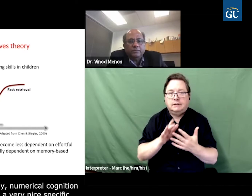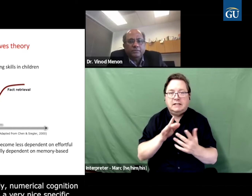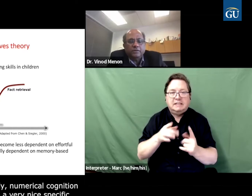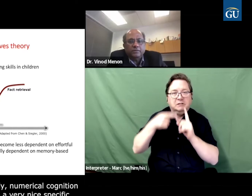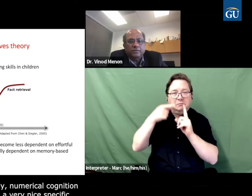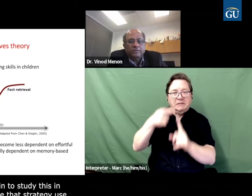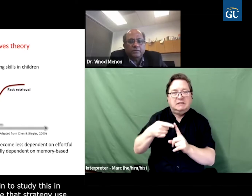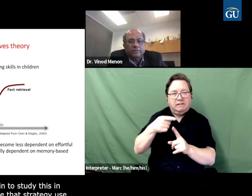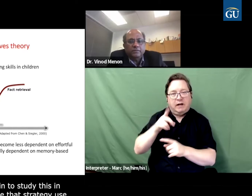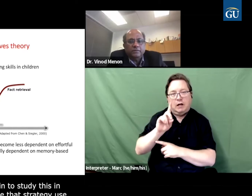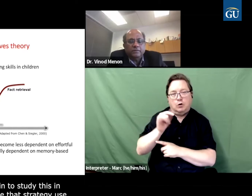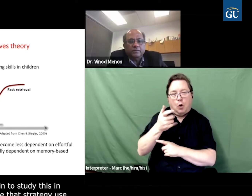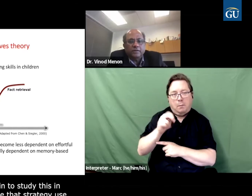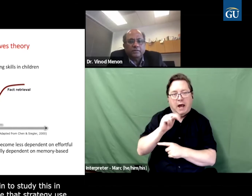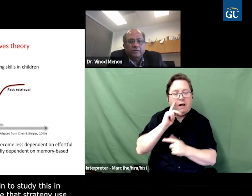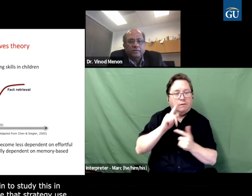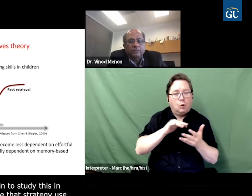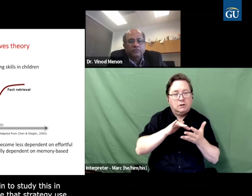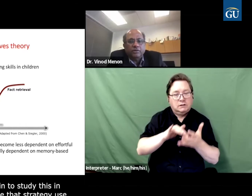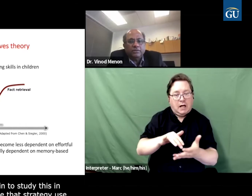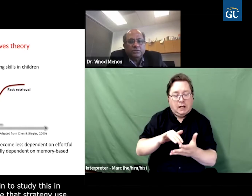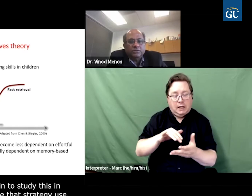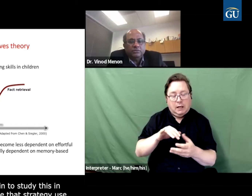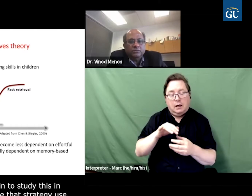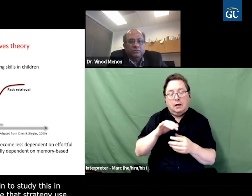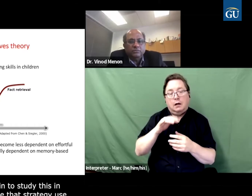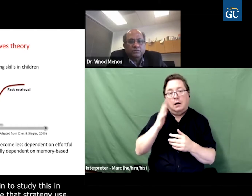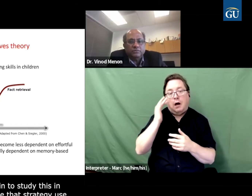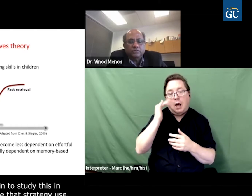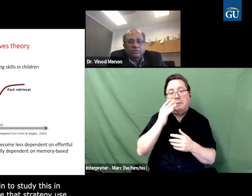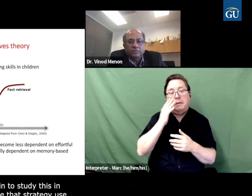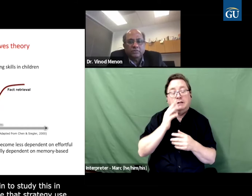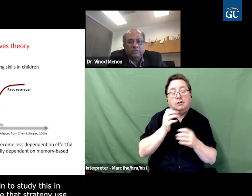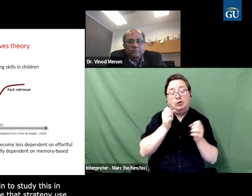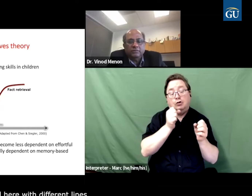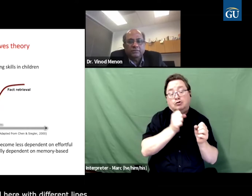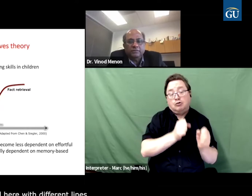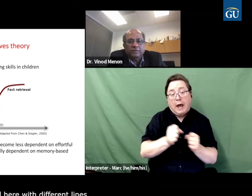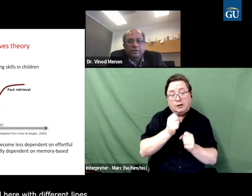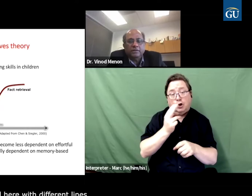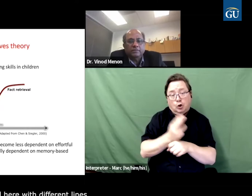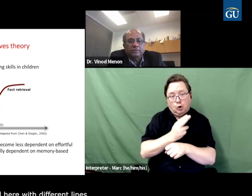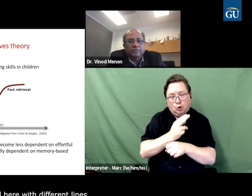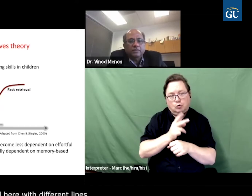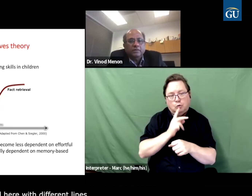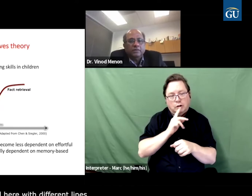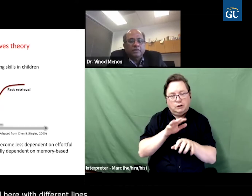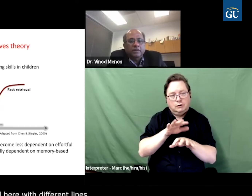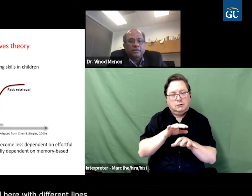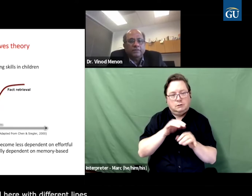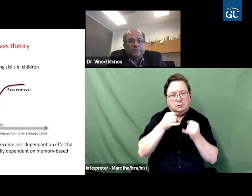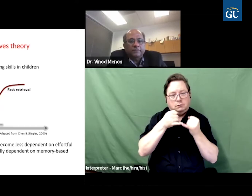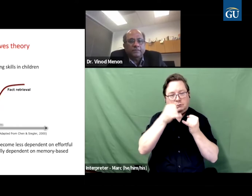specific domain to study this in the sense that strategy use which is coded